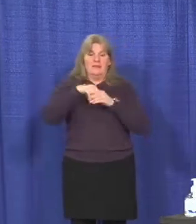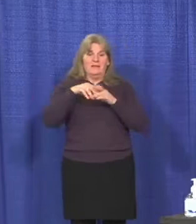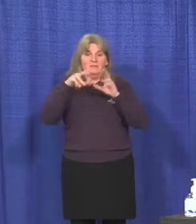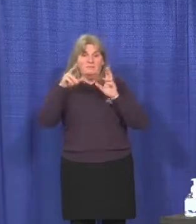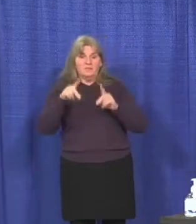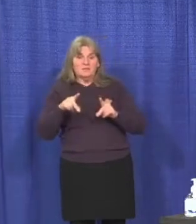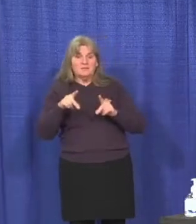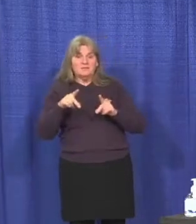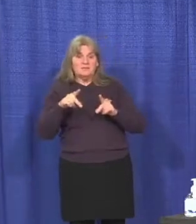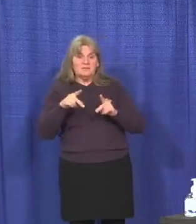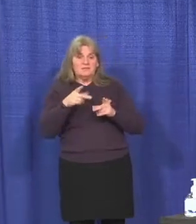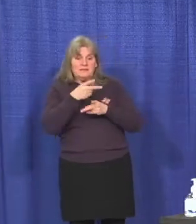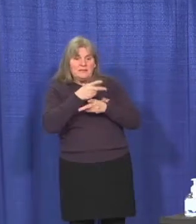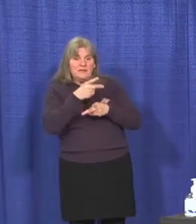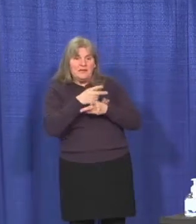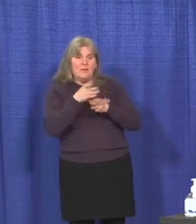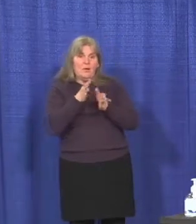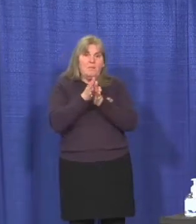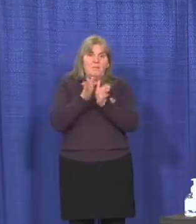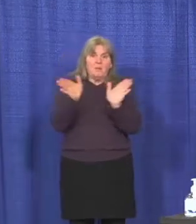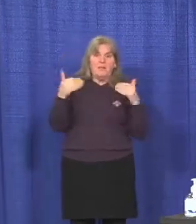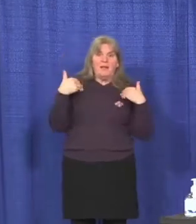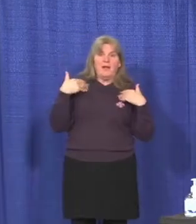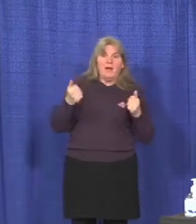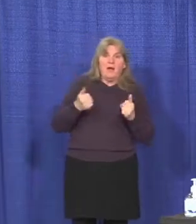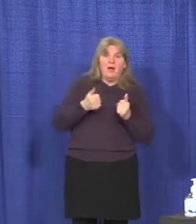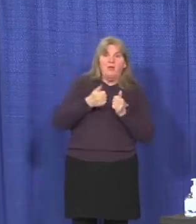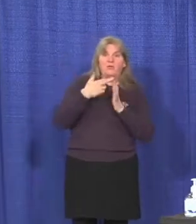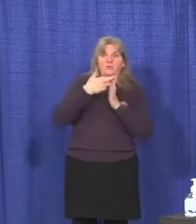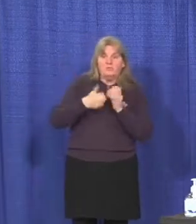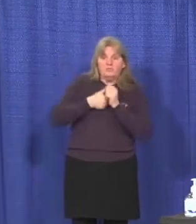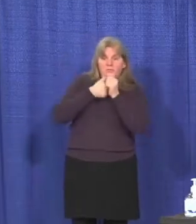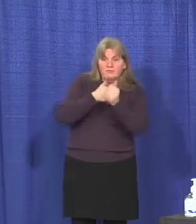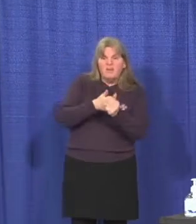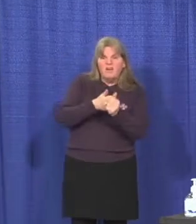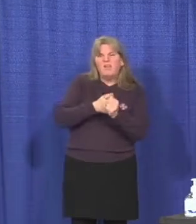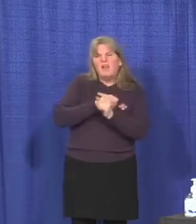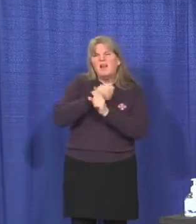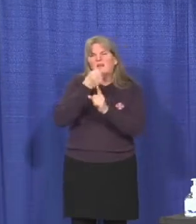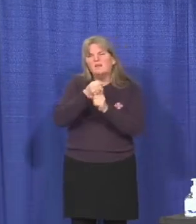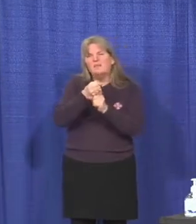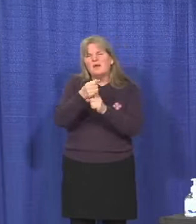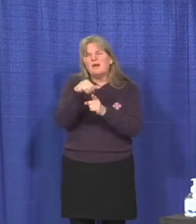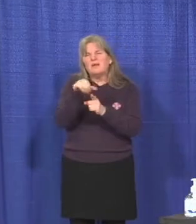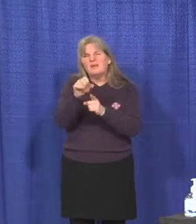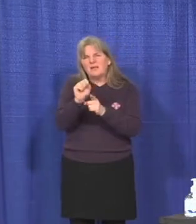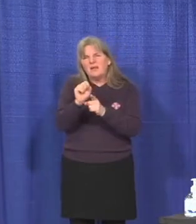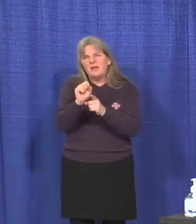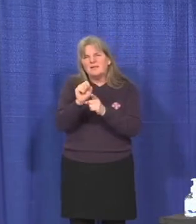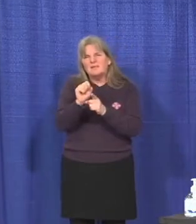attend to in person care.